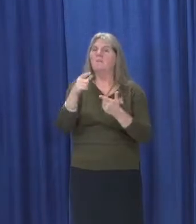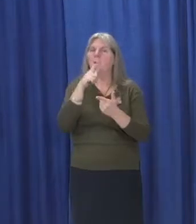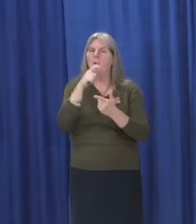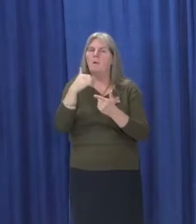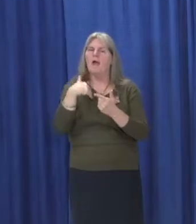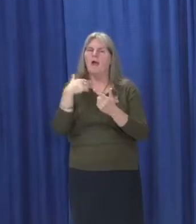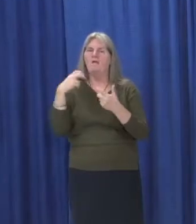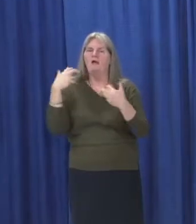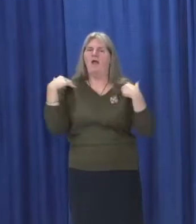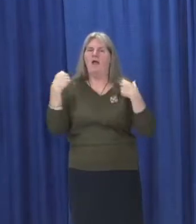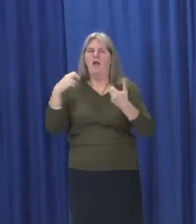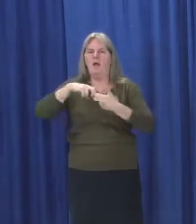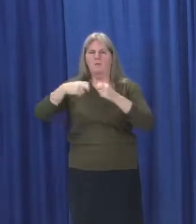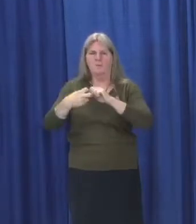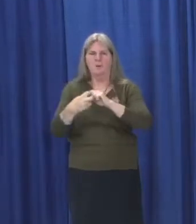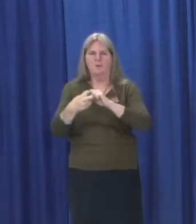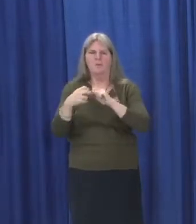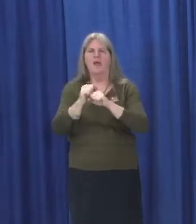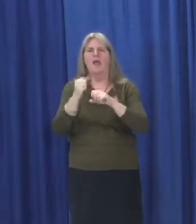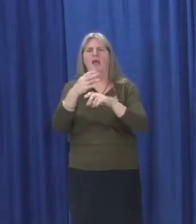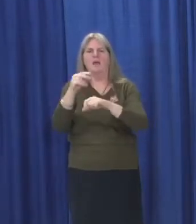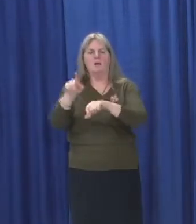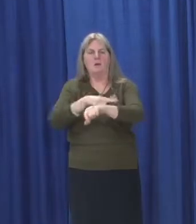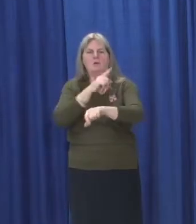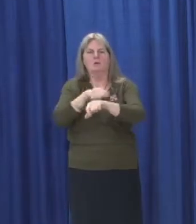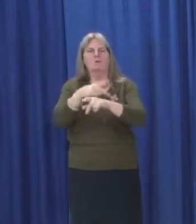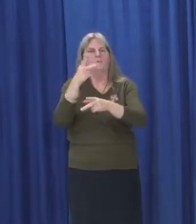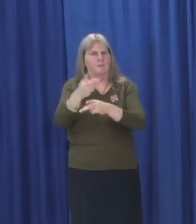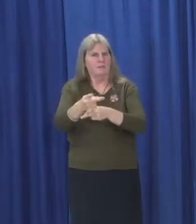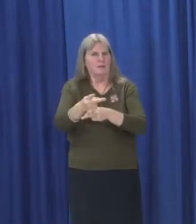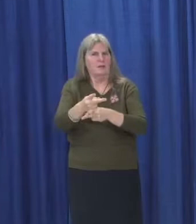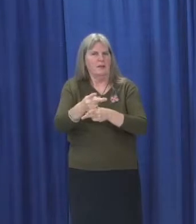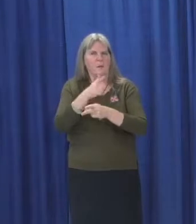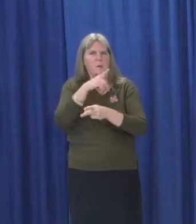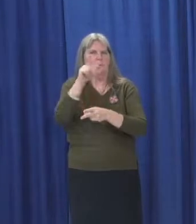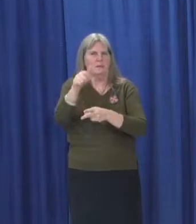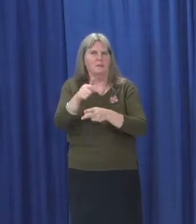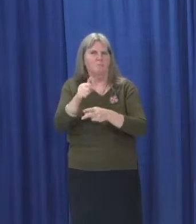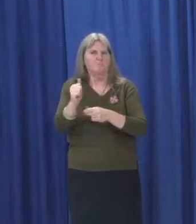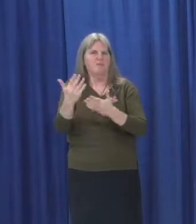immunocompromised and boosters to though in long term care.